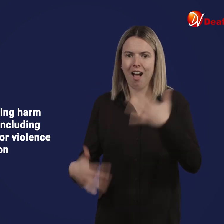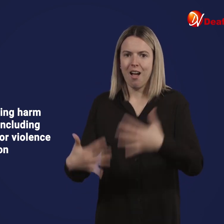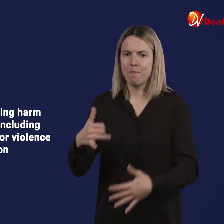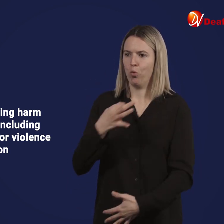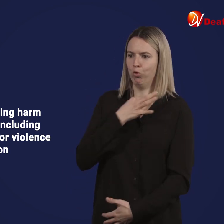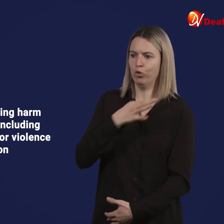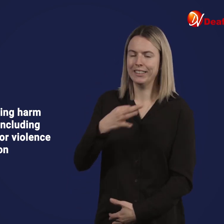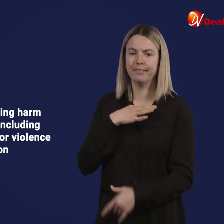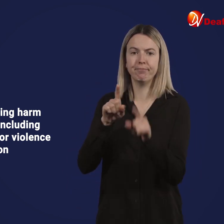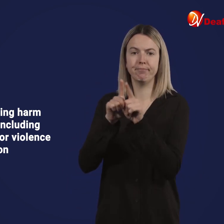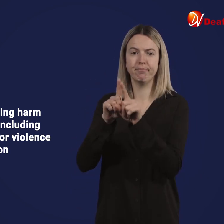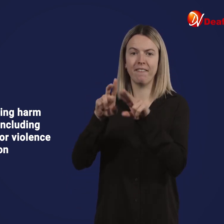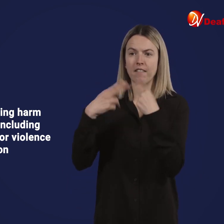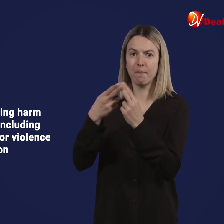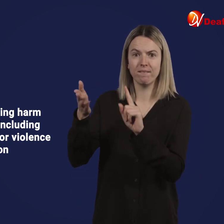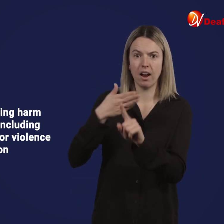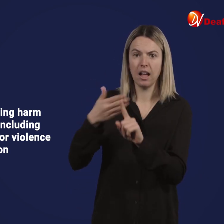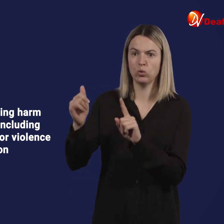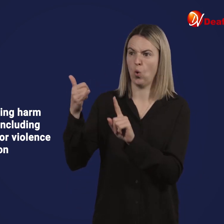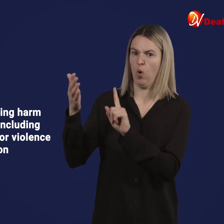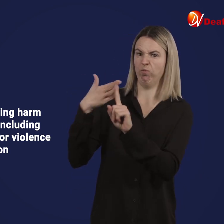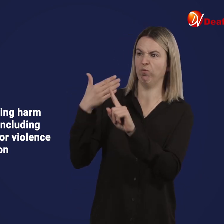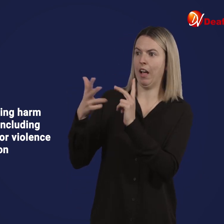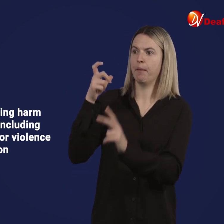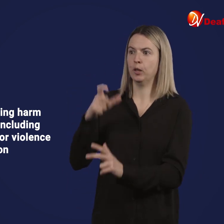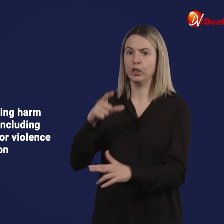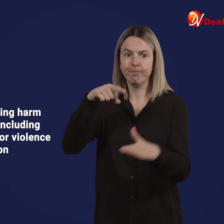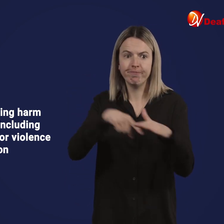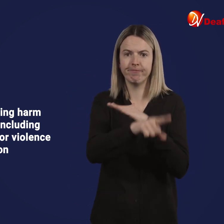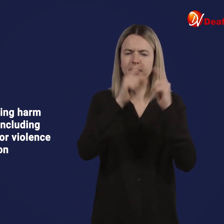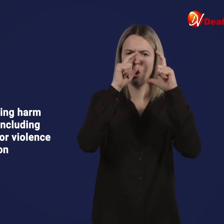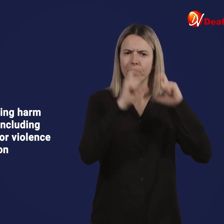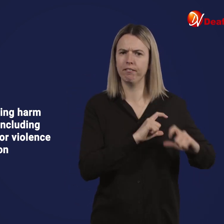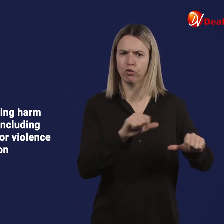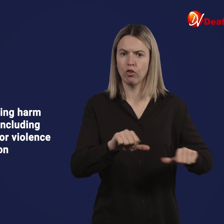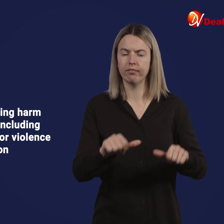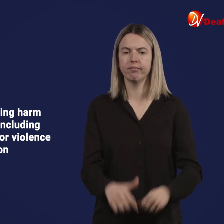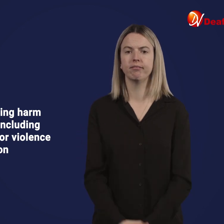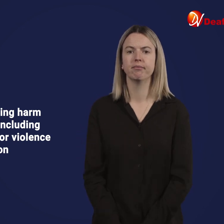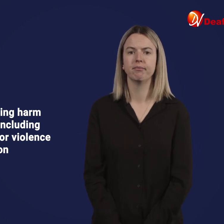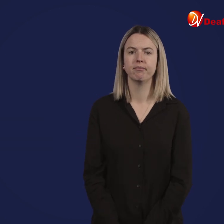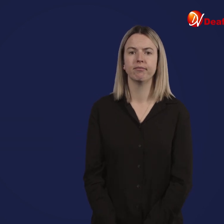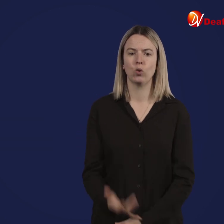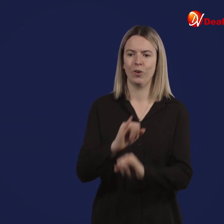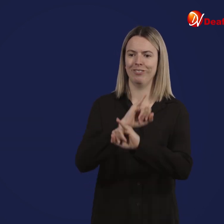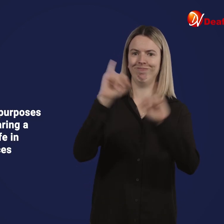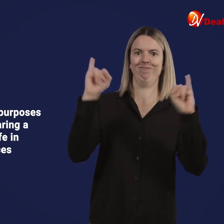For emergency purposes when not wearing a face mask is safe in the circumstances.